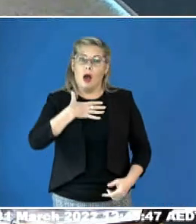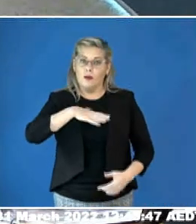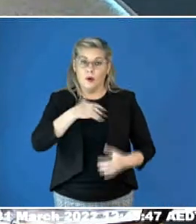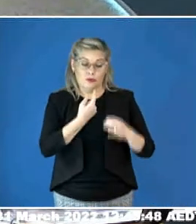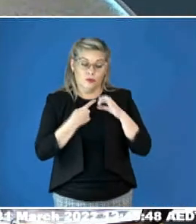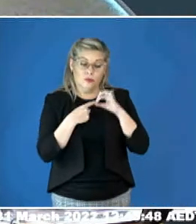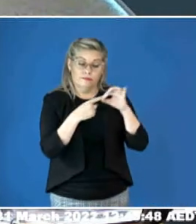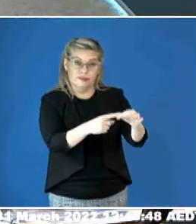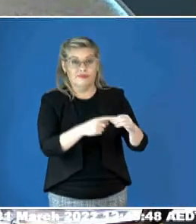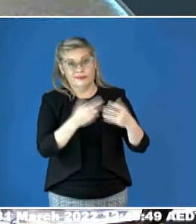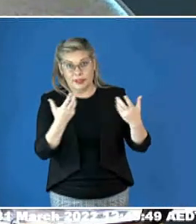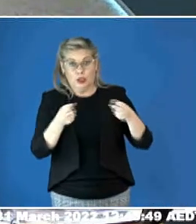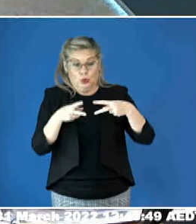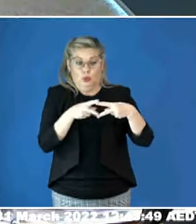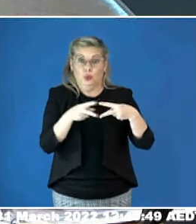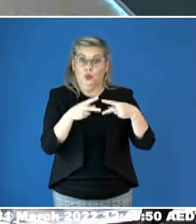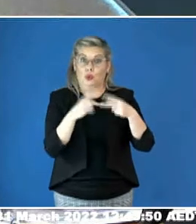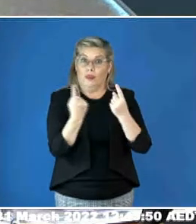or at least one. CHAIR: And what would that matter be?